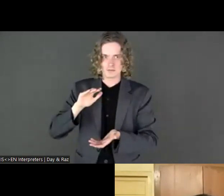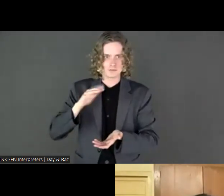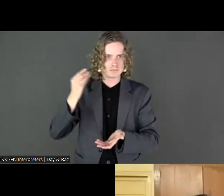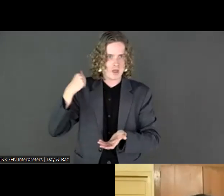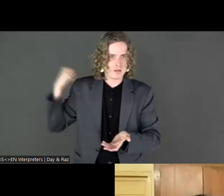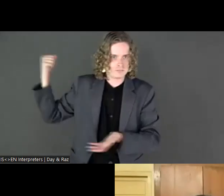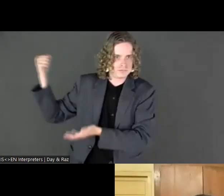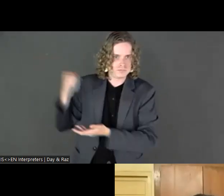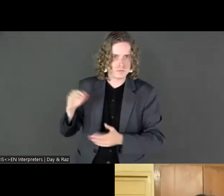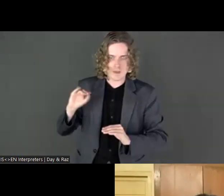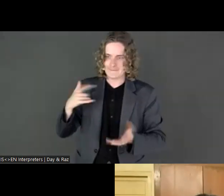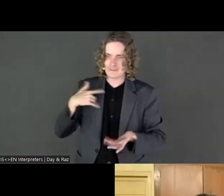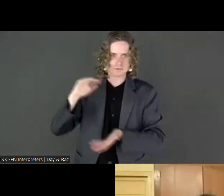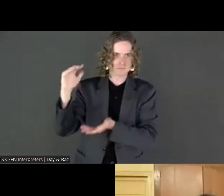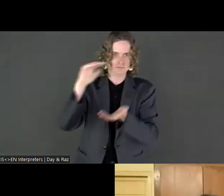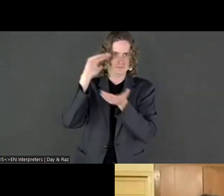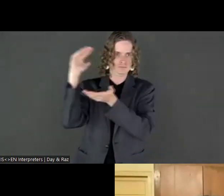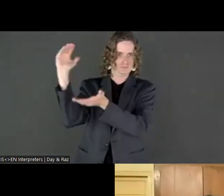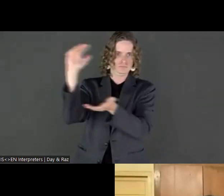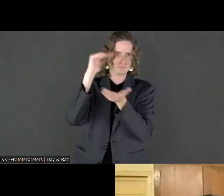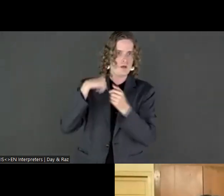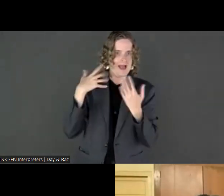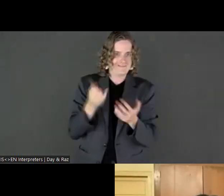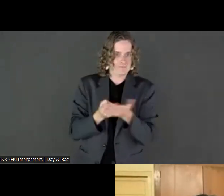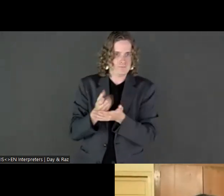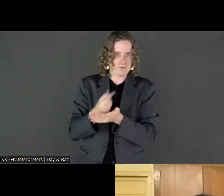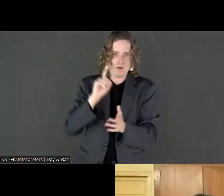we have, let's say, a deaf blind facilitator, they need to be supported to take the learnings